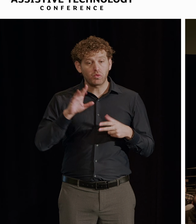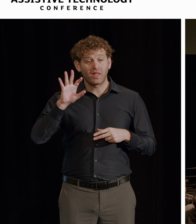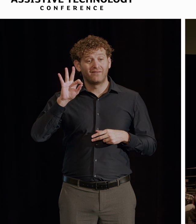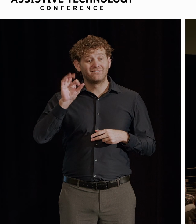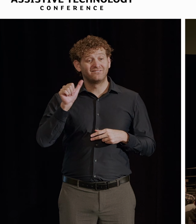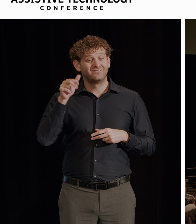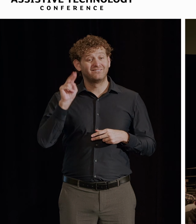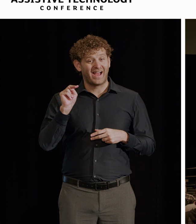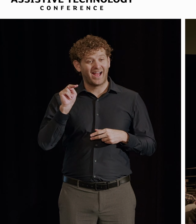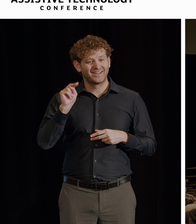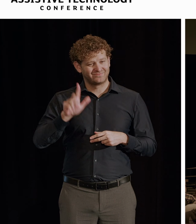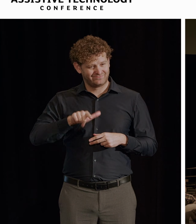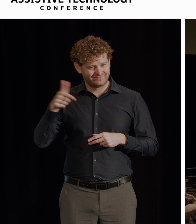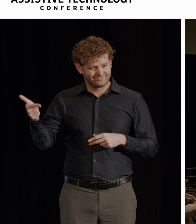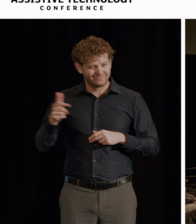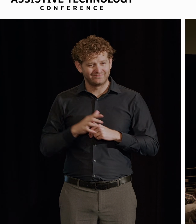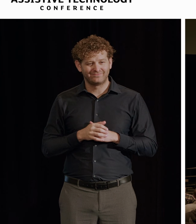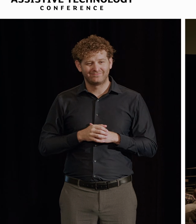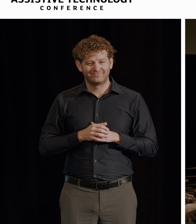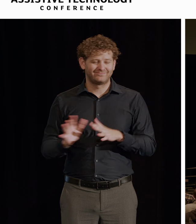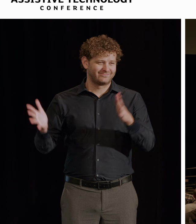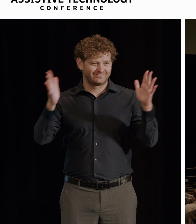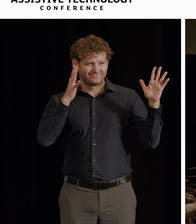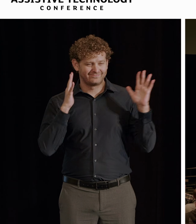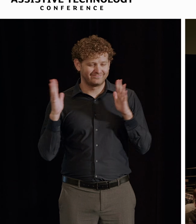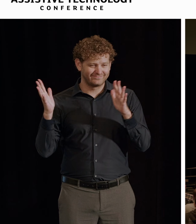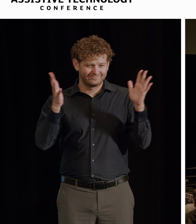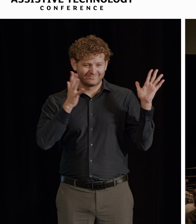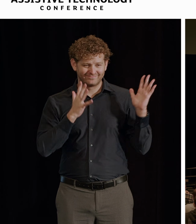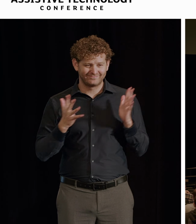Fan?